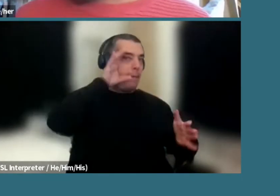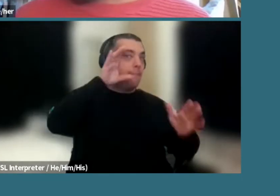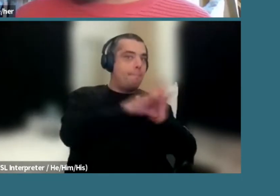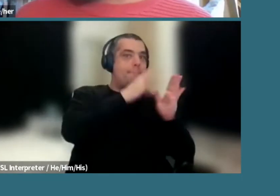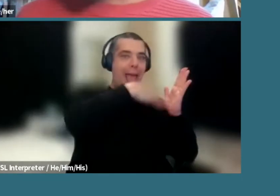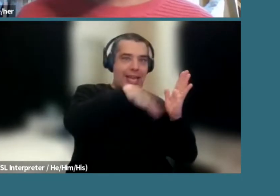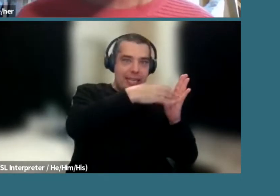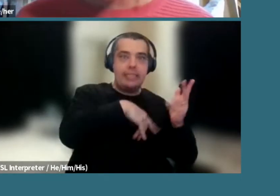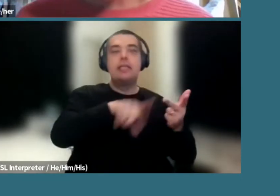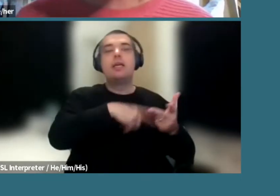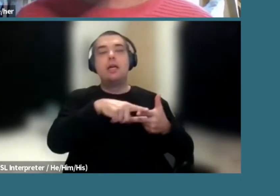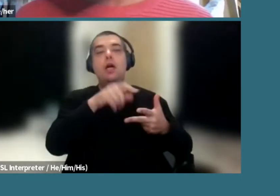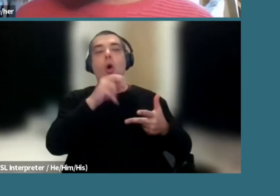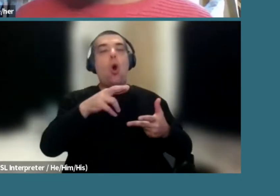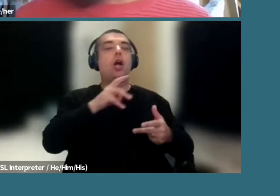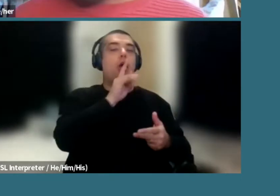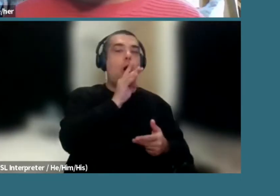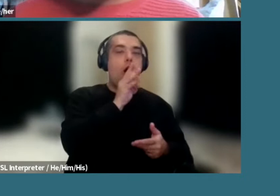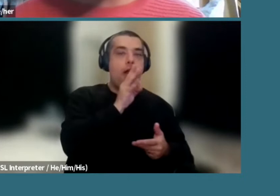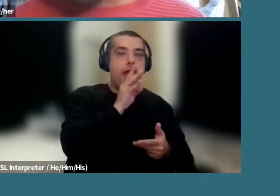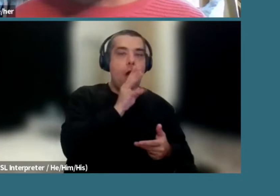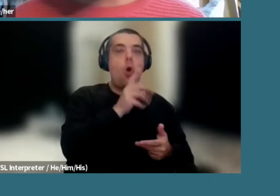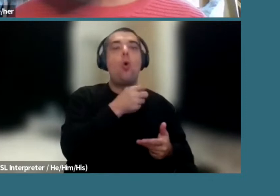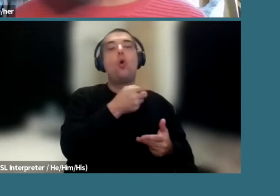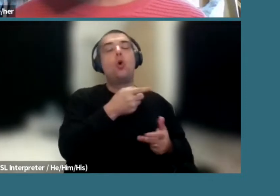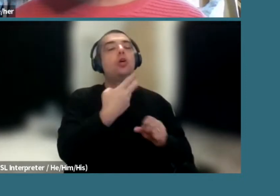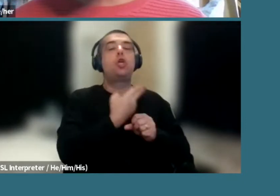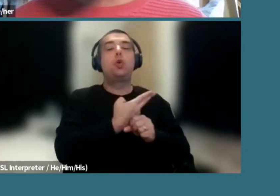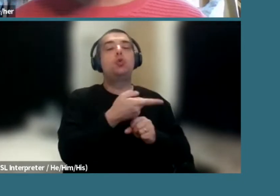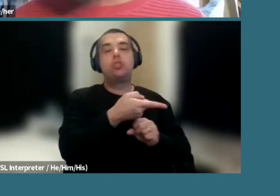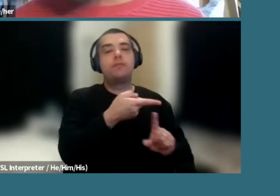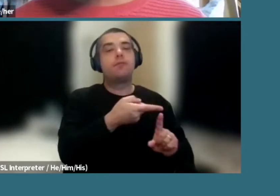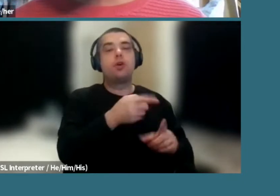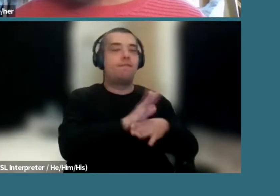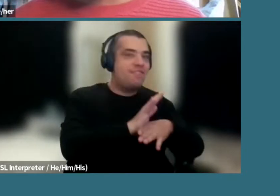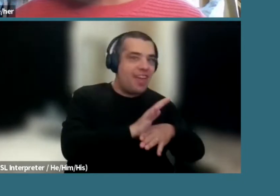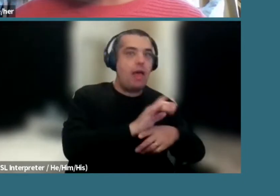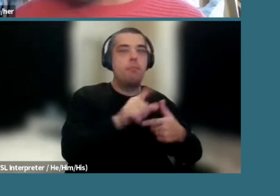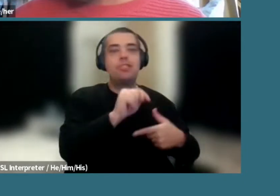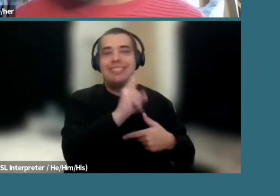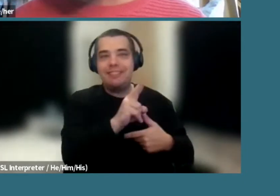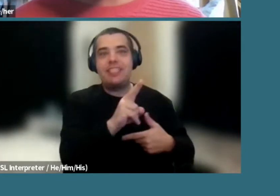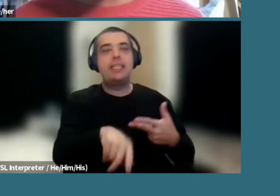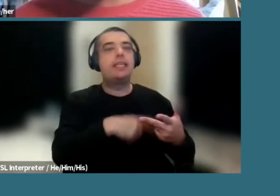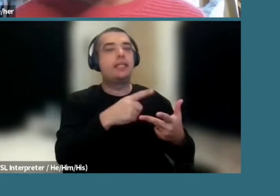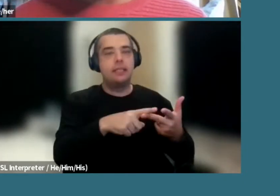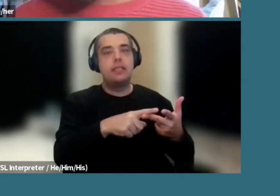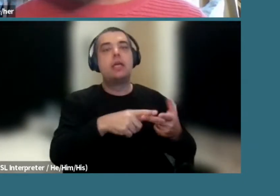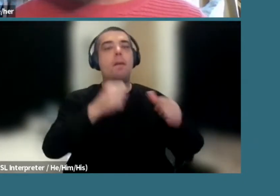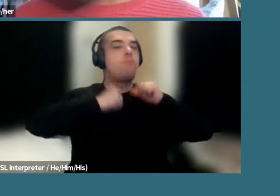or there's audio description which is used for film or TV or performance where